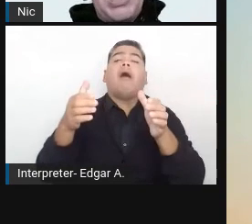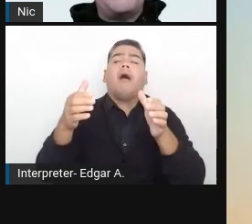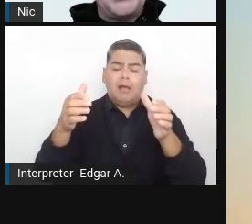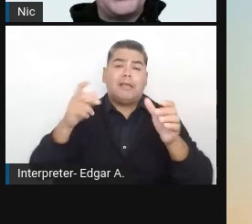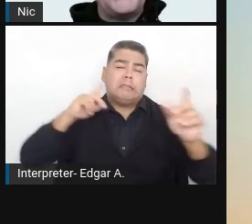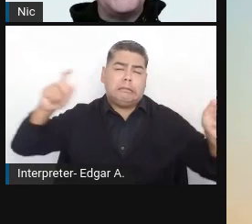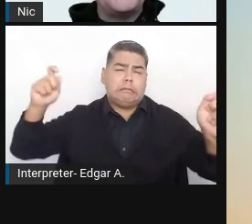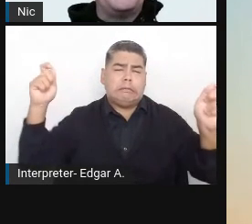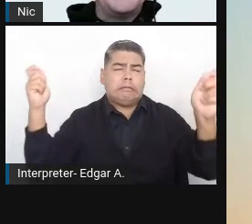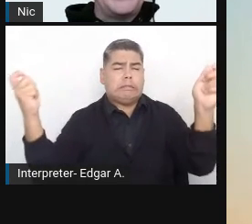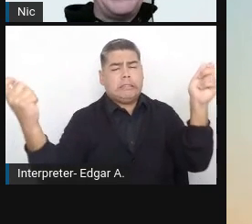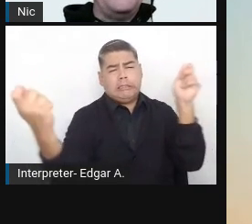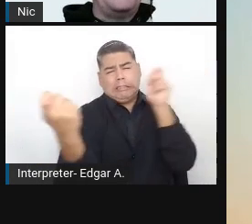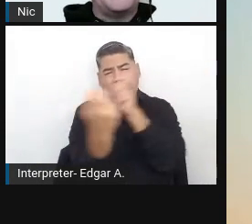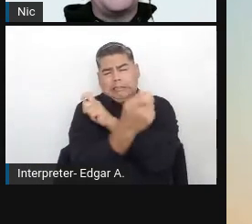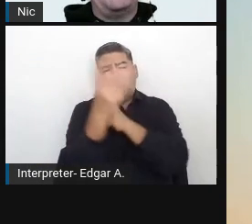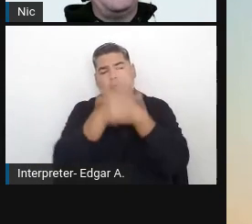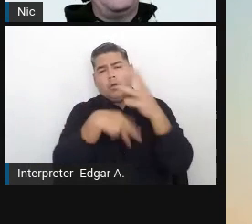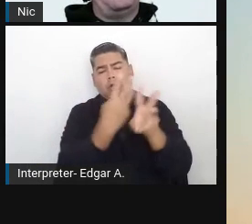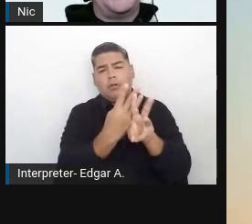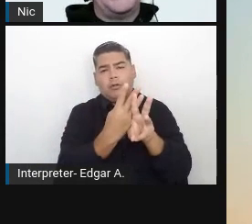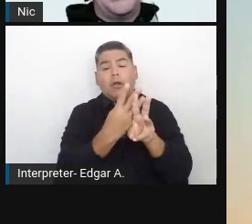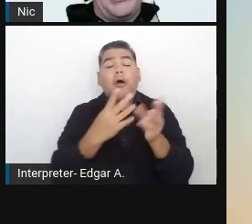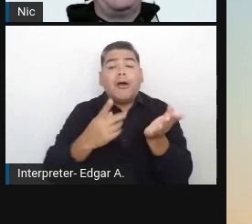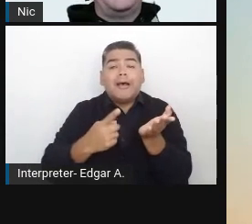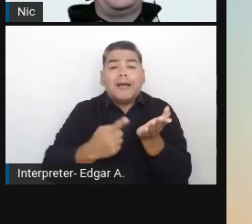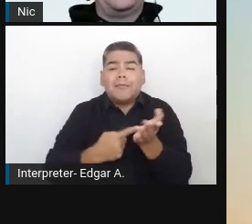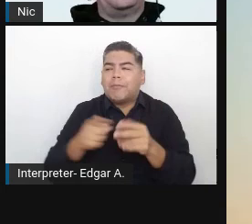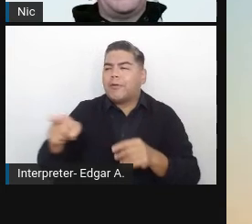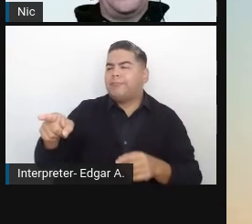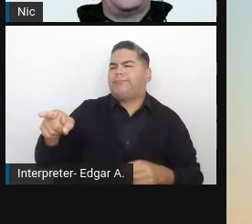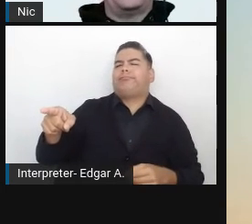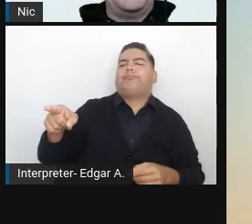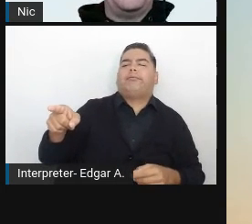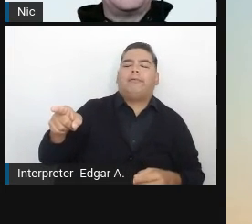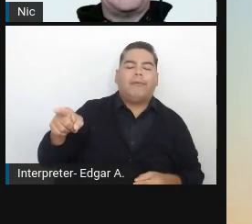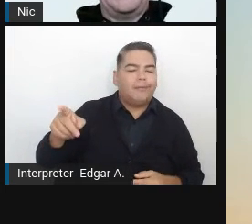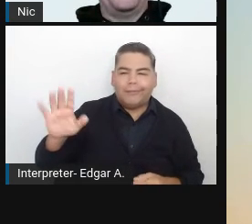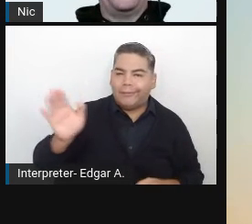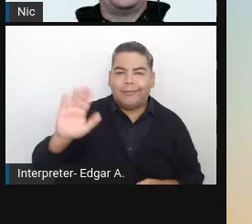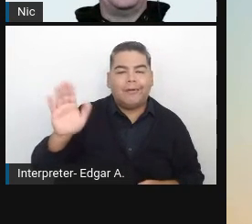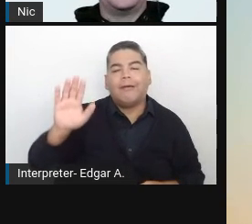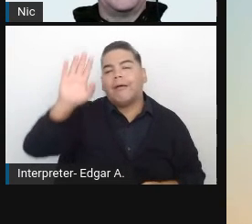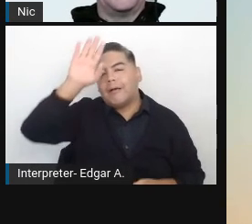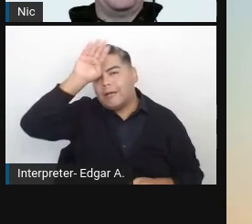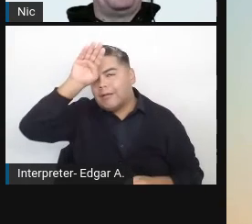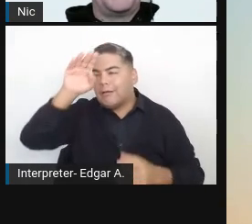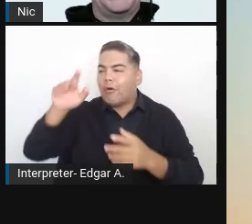I've been accused of being naive by some people. I've been told by other people that I'm optimistic,